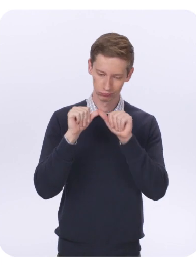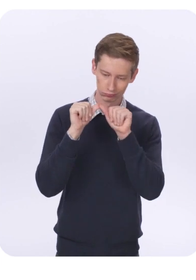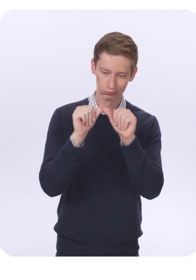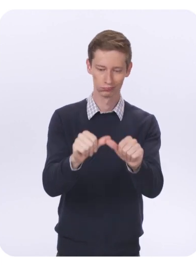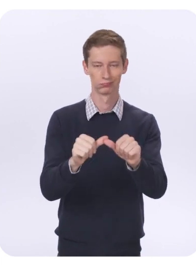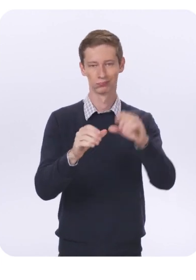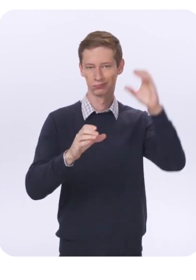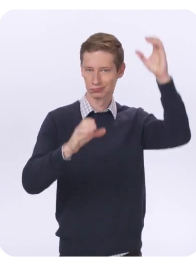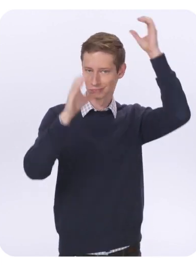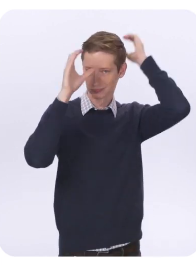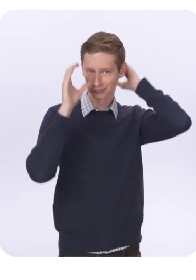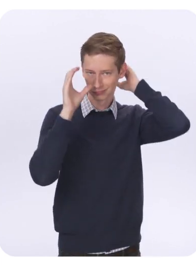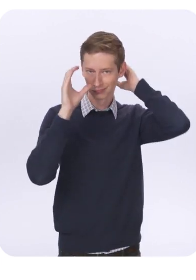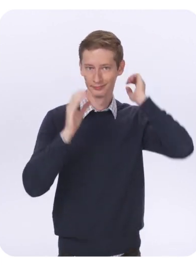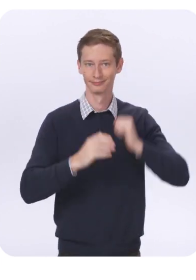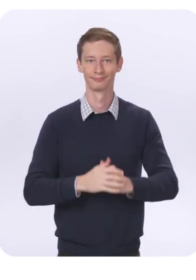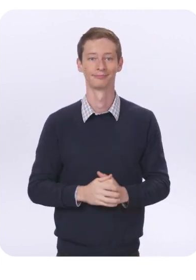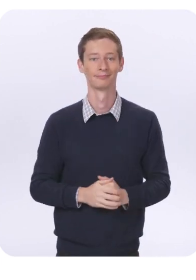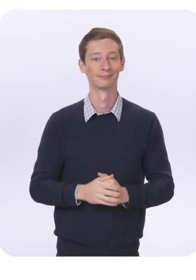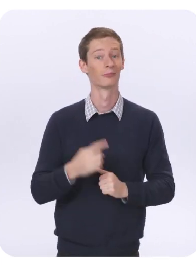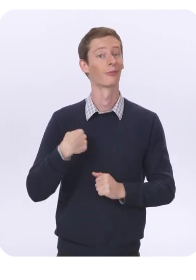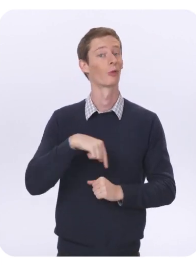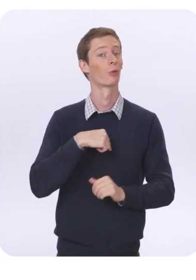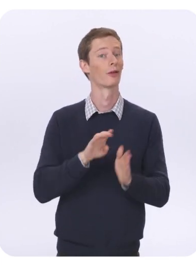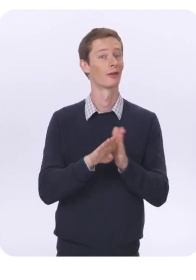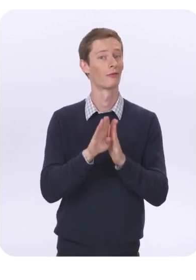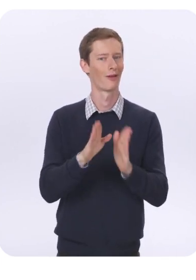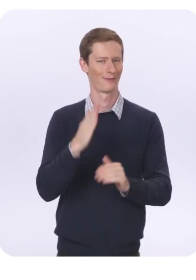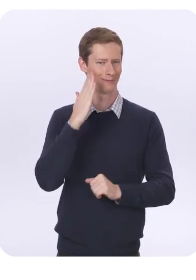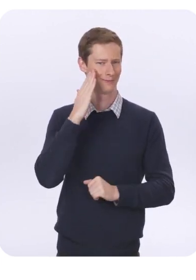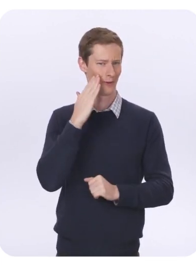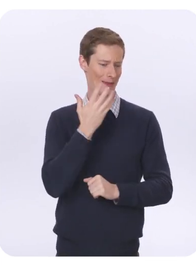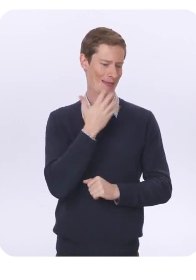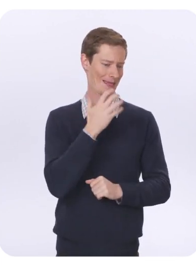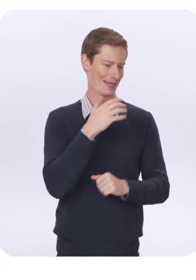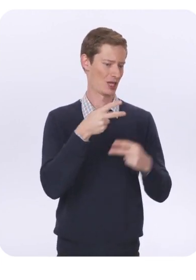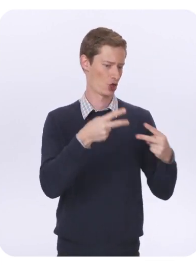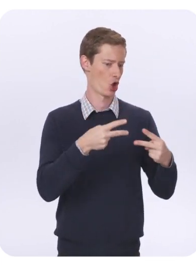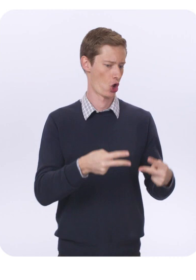We developers sure know how to handle heat in our code, but on our heads? Not as much.